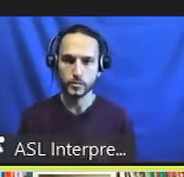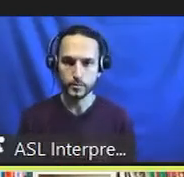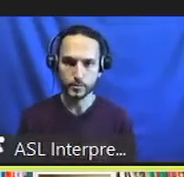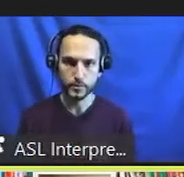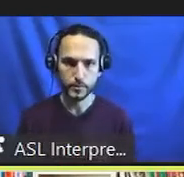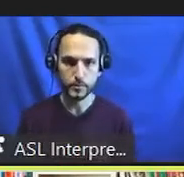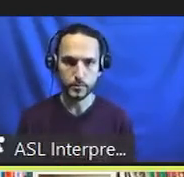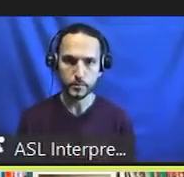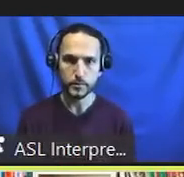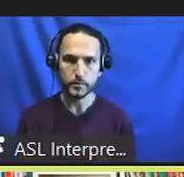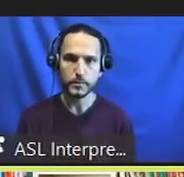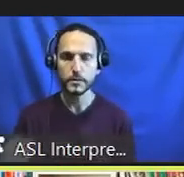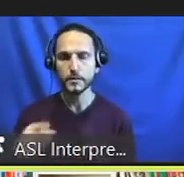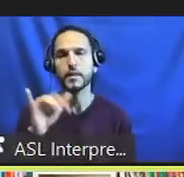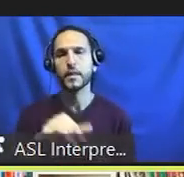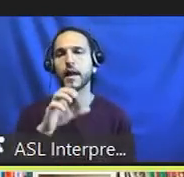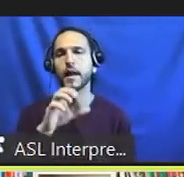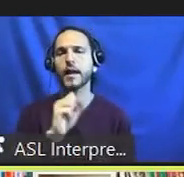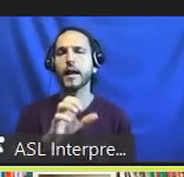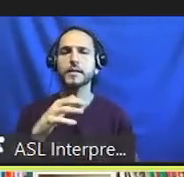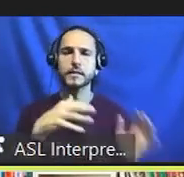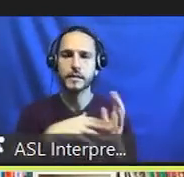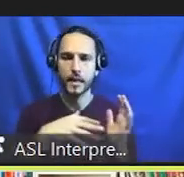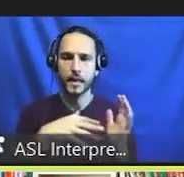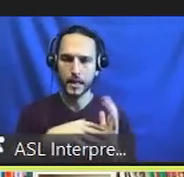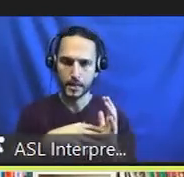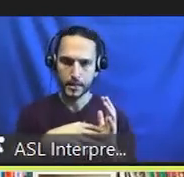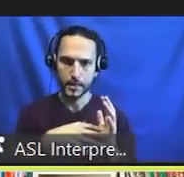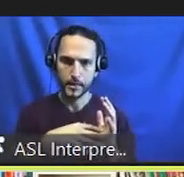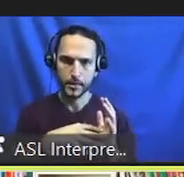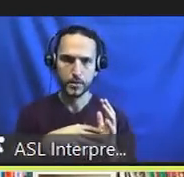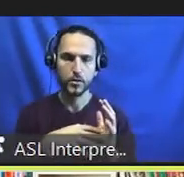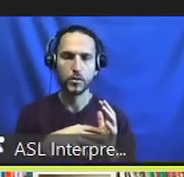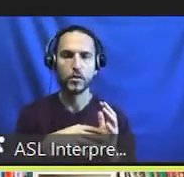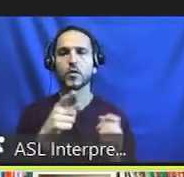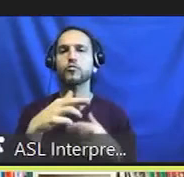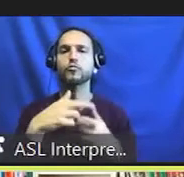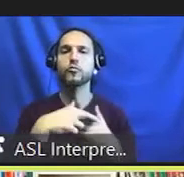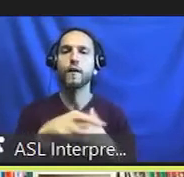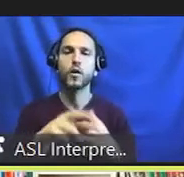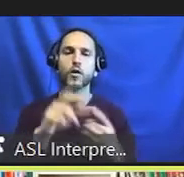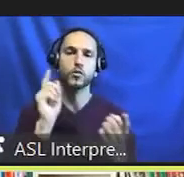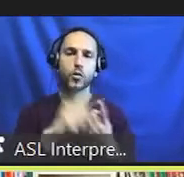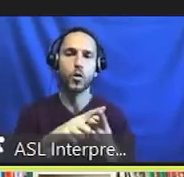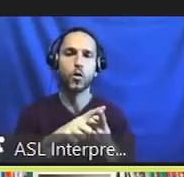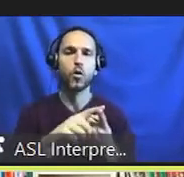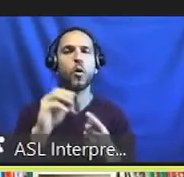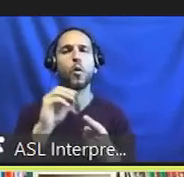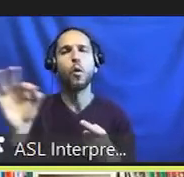Now, this case study, the ones that Mike was just walking through, they refer specifically to offline materials.